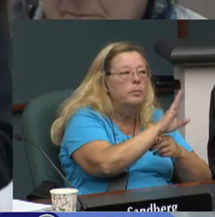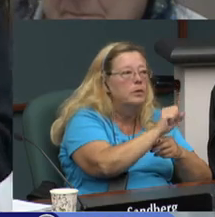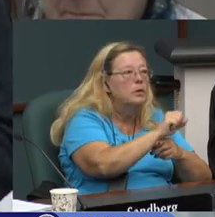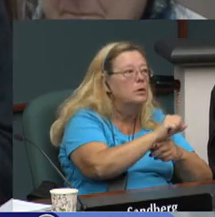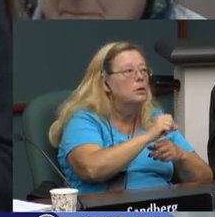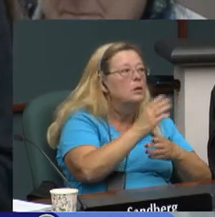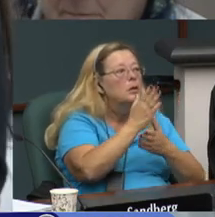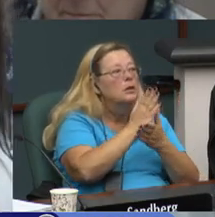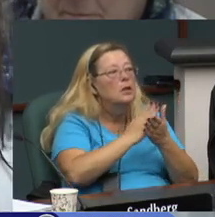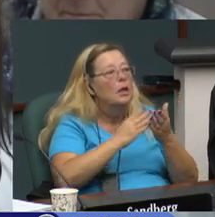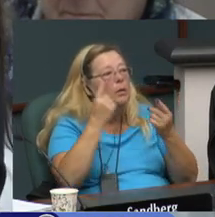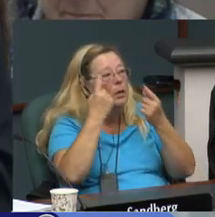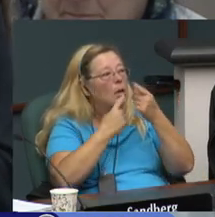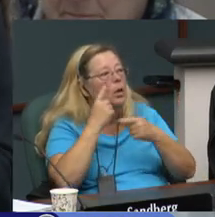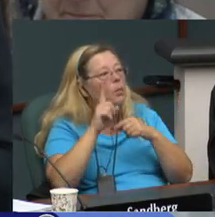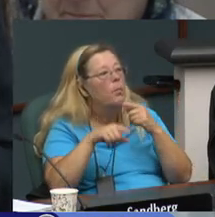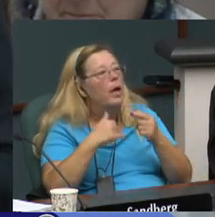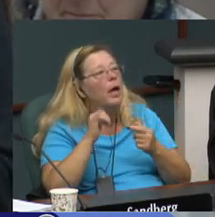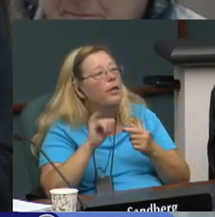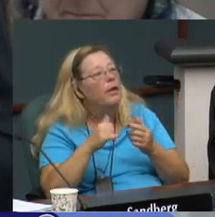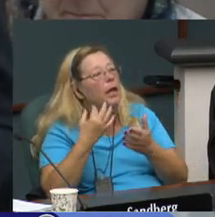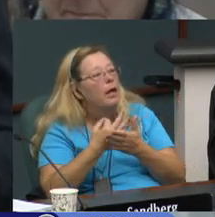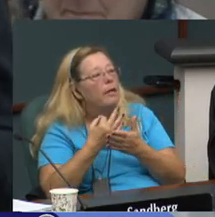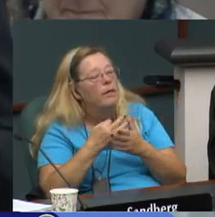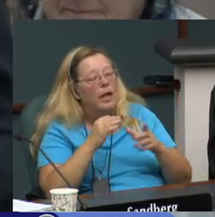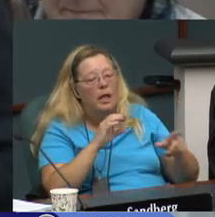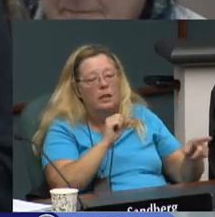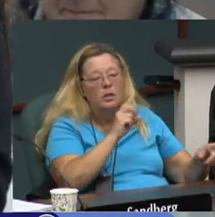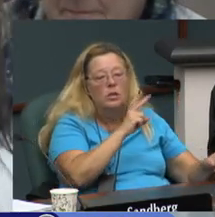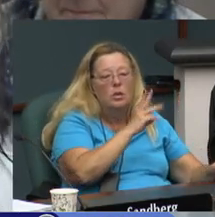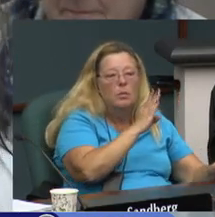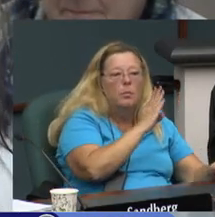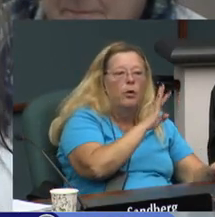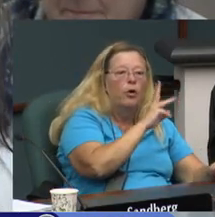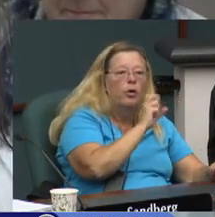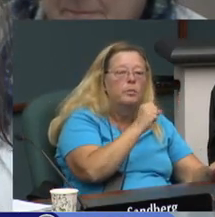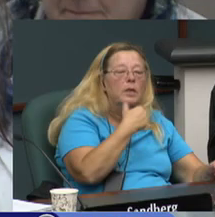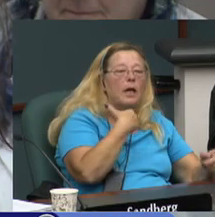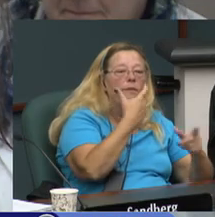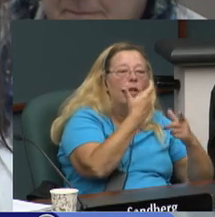consideration about the fact that the suburbs have larger houses larger Lots